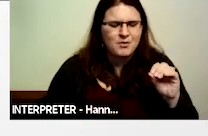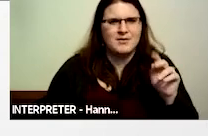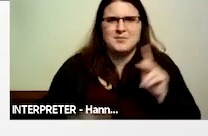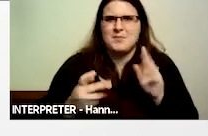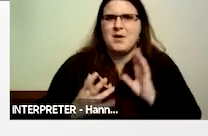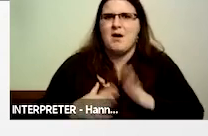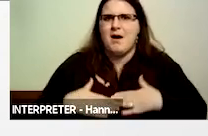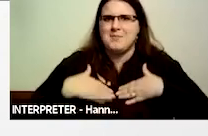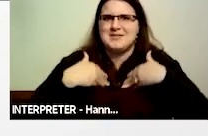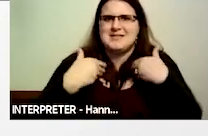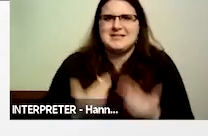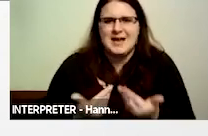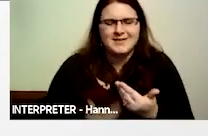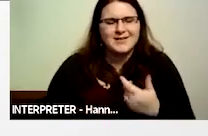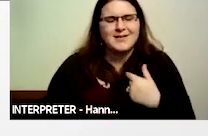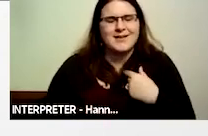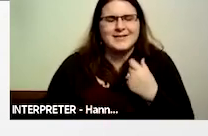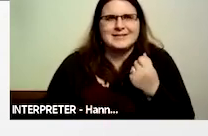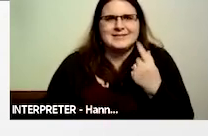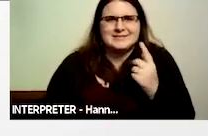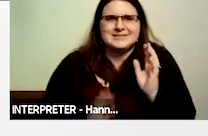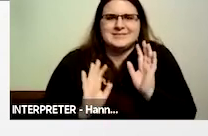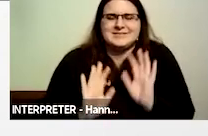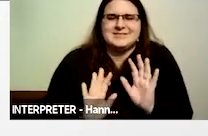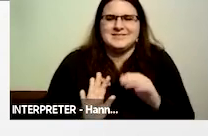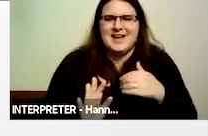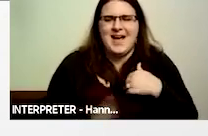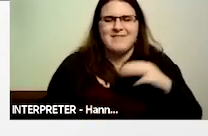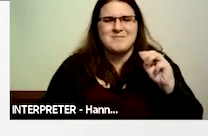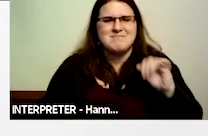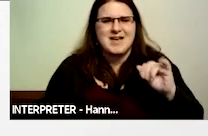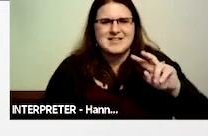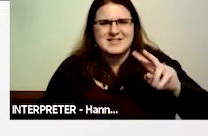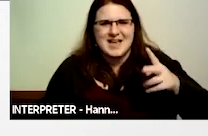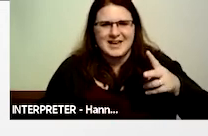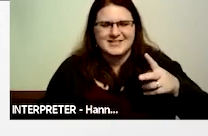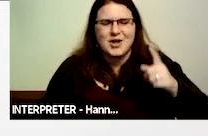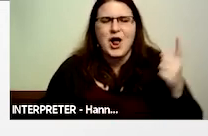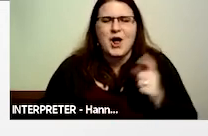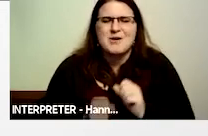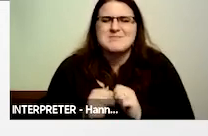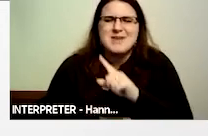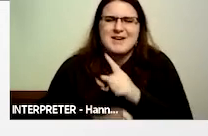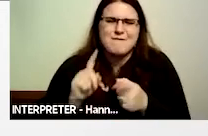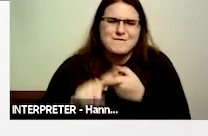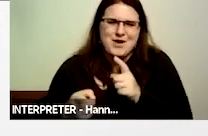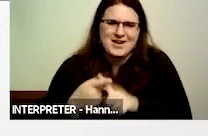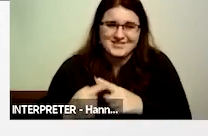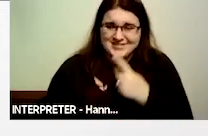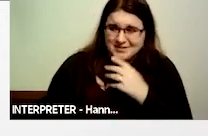So I have a calendar entry every May 2 to make sure I paying her Ben Woelk: Just asked her mother. Ben Woelk: To do my own thing.